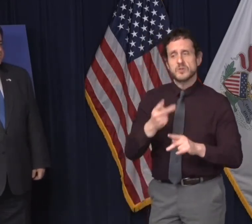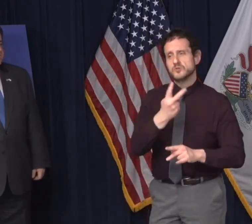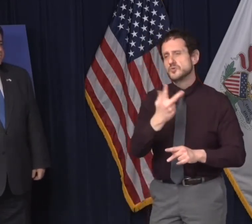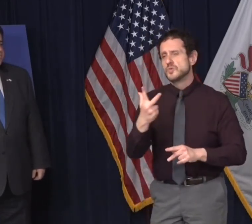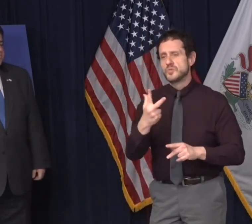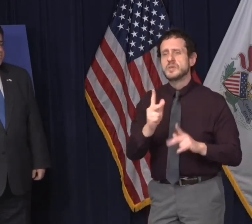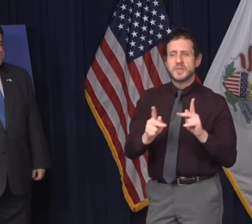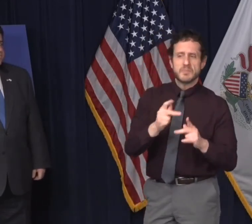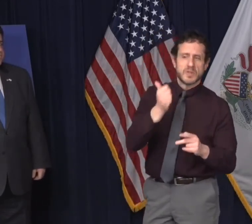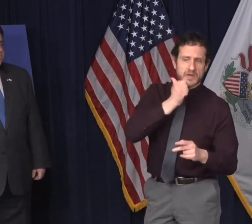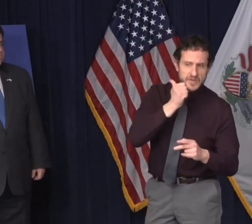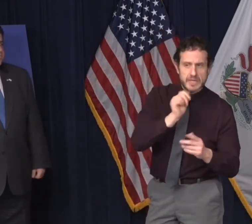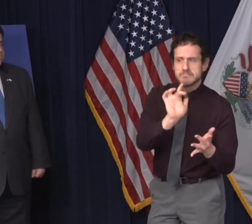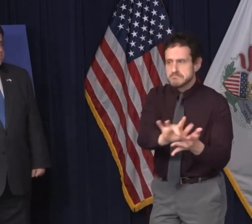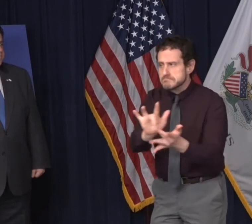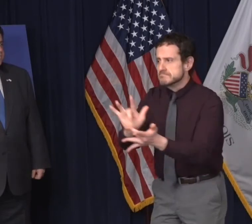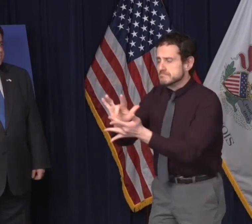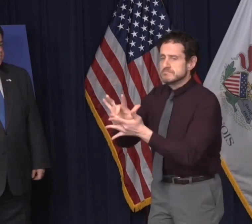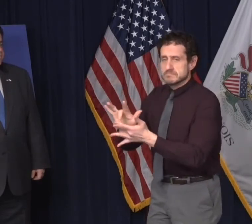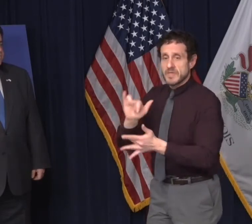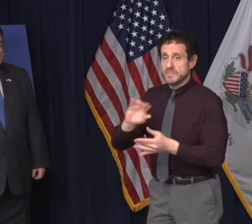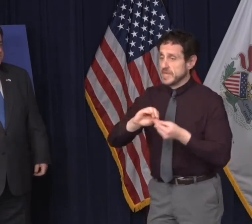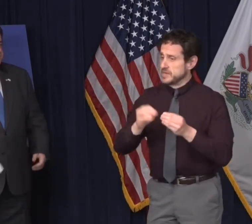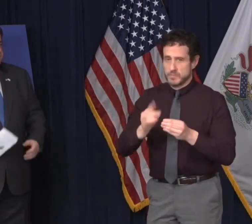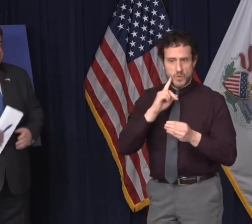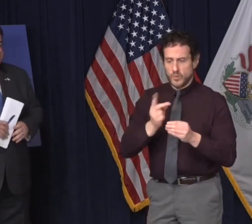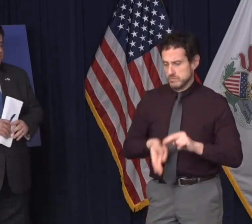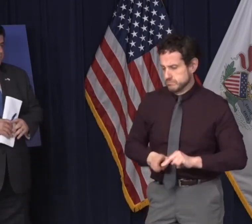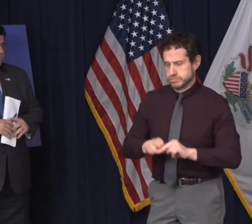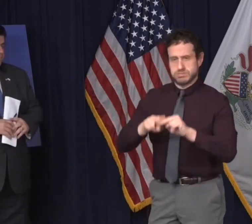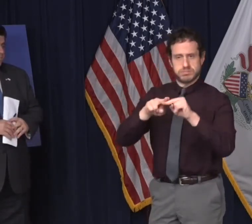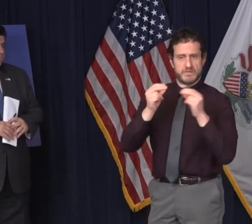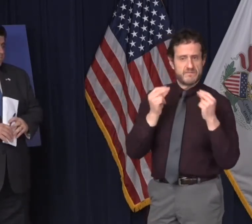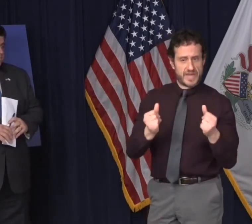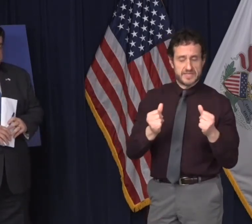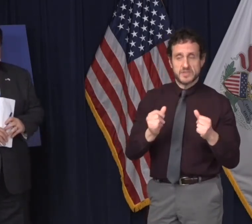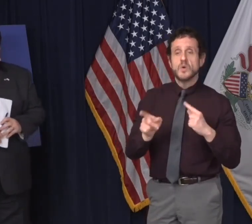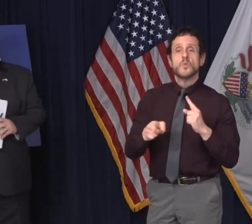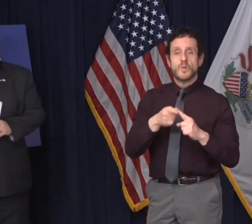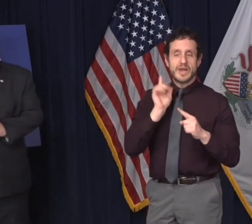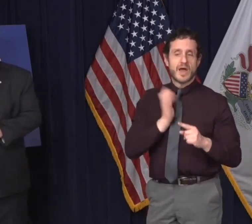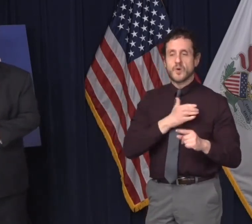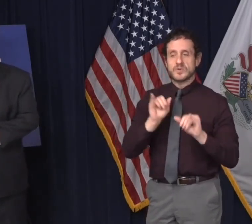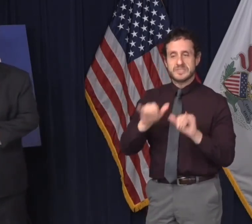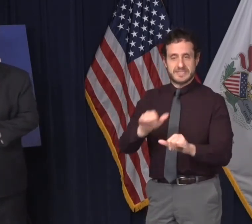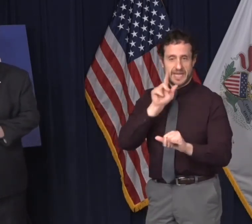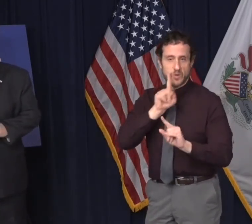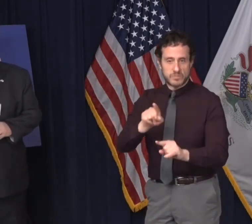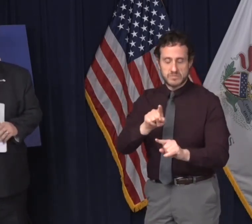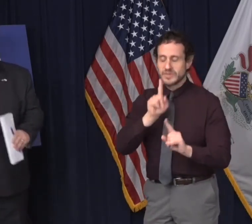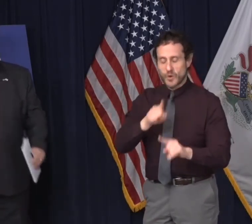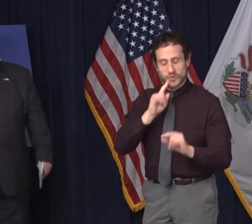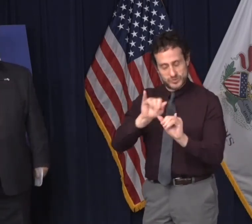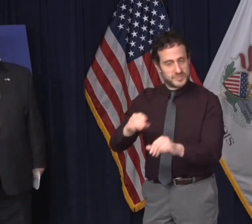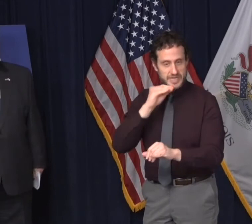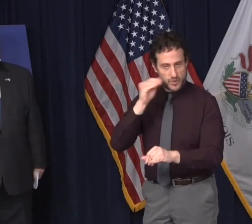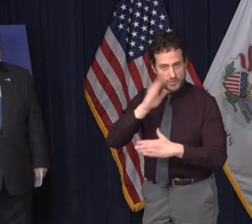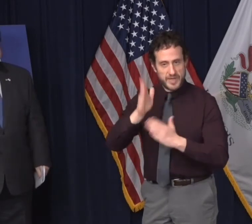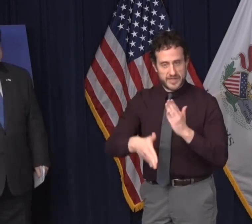CONTACTS TWO TO THREE UNIQUE PEOPLE PER DAY. THIS NUMBER WOULD RAPIDLY INCREASE WHEN SHELTER IN PLACE ENDS.